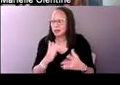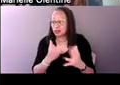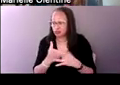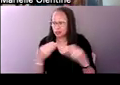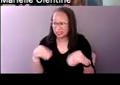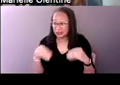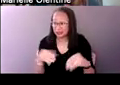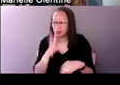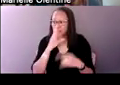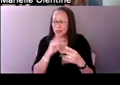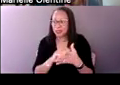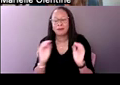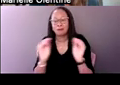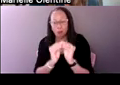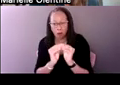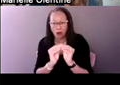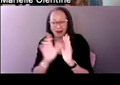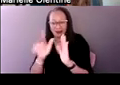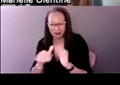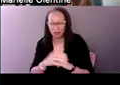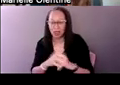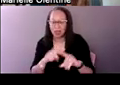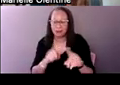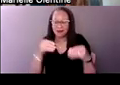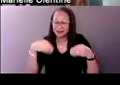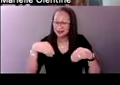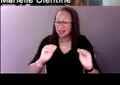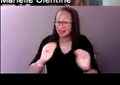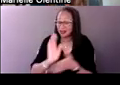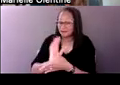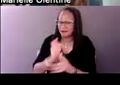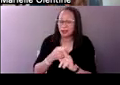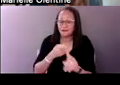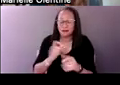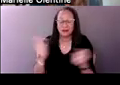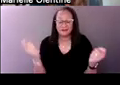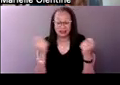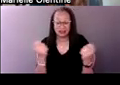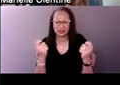premiere at The Egyptian on Main street in Park City,